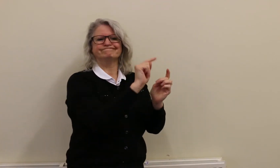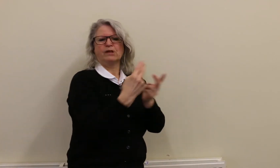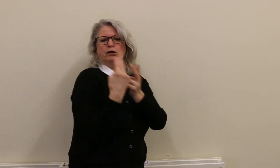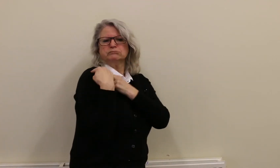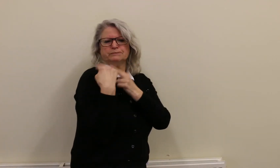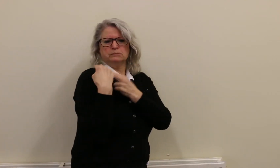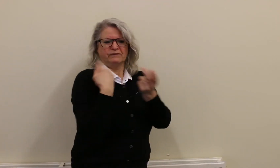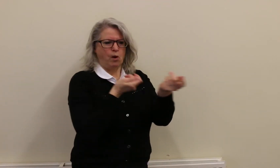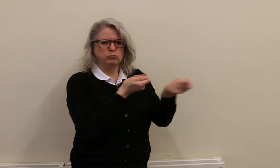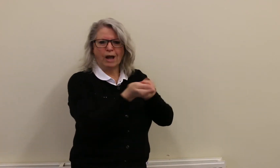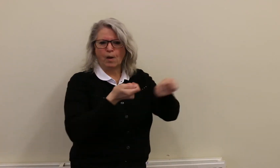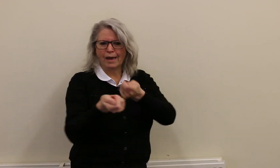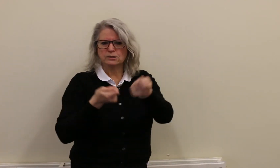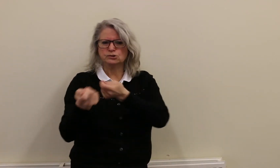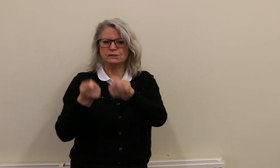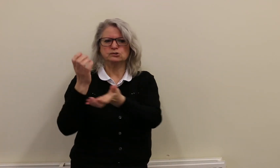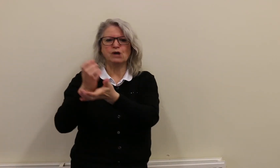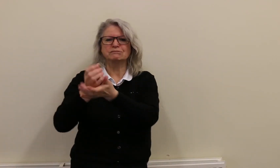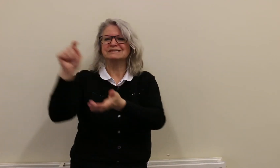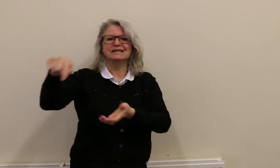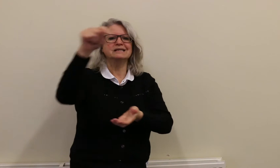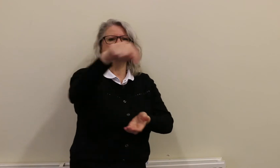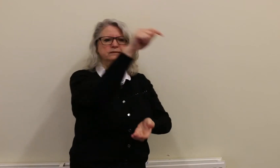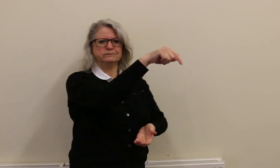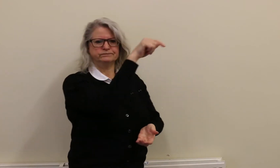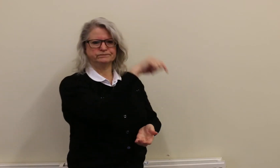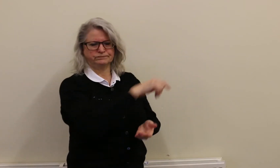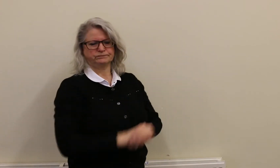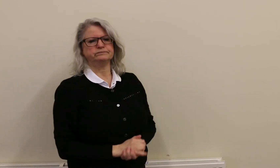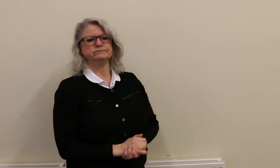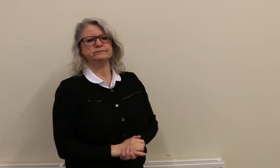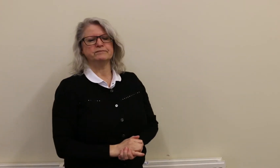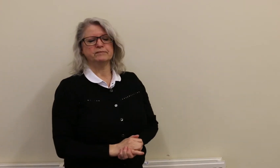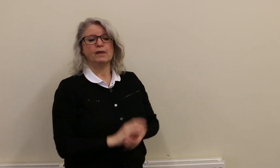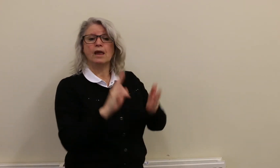The charity commission are responsible for regulating charities throughout the UK.